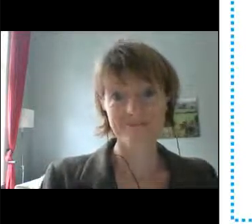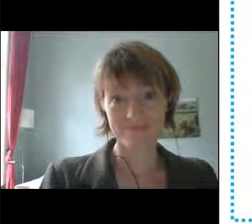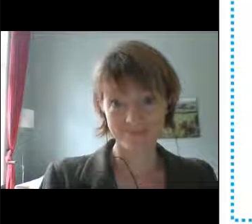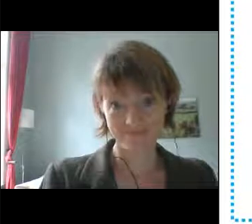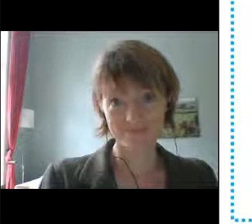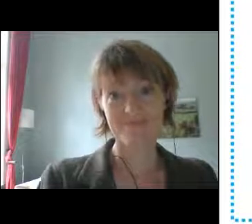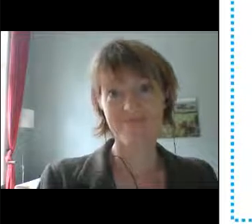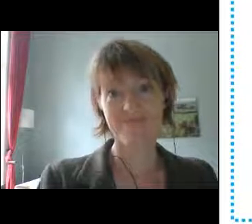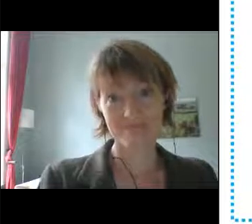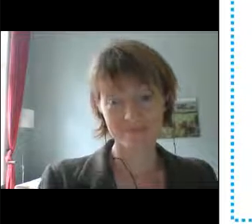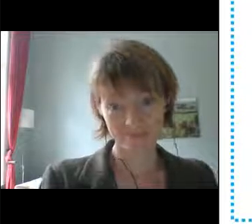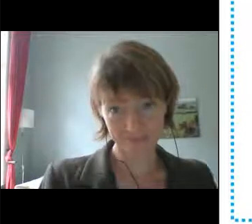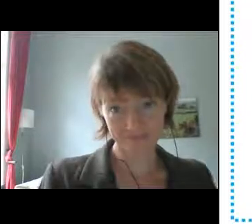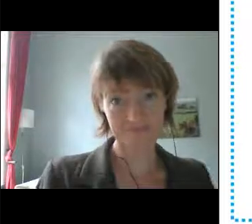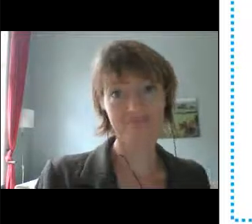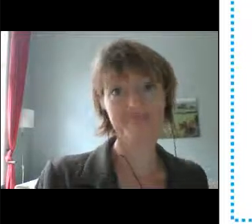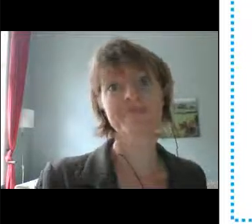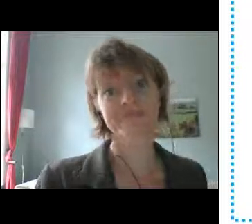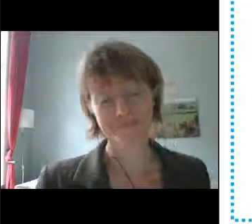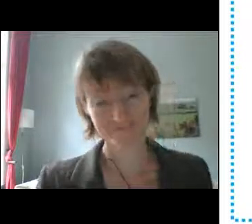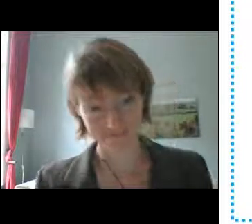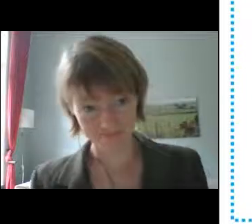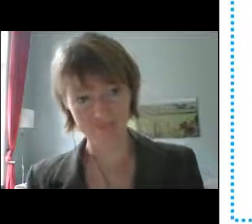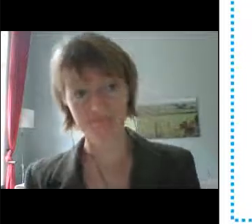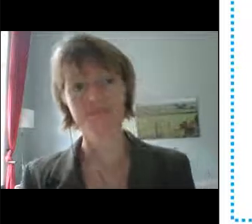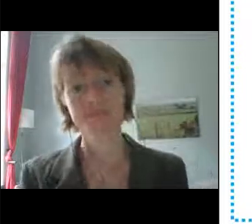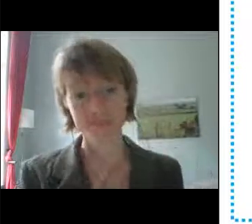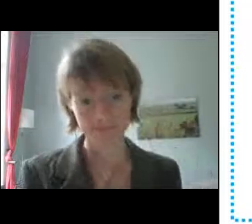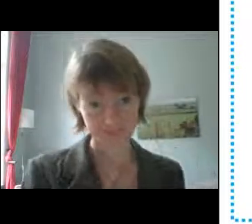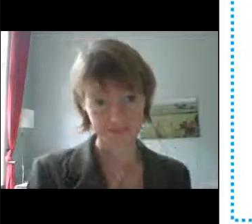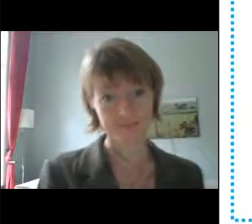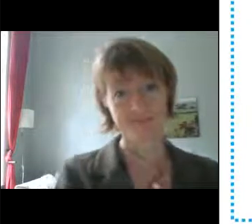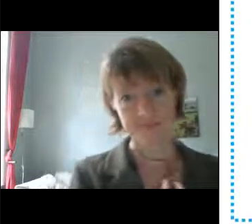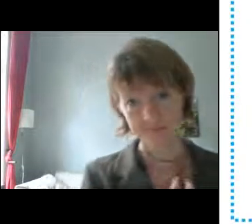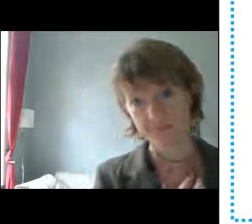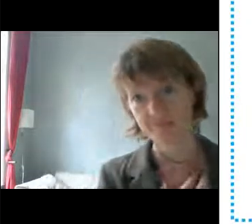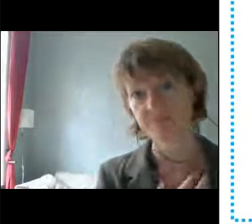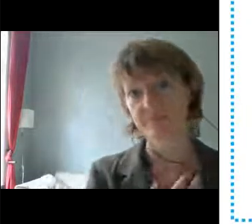I had a plan myself, I planned my orders much more in advance.